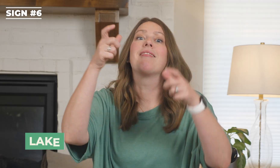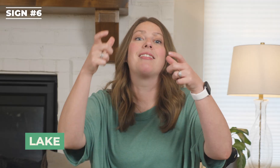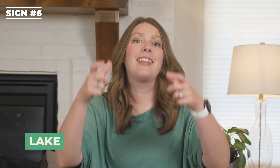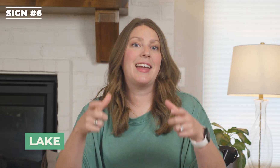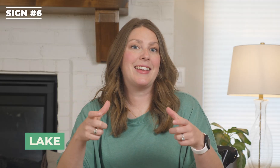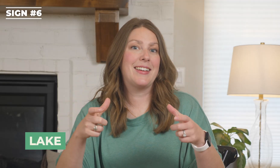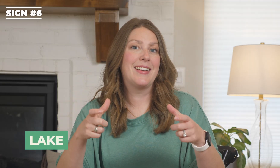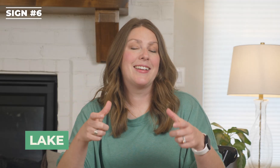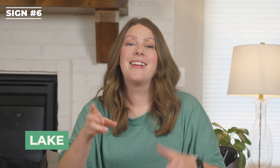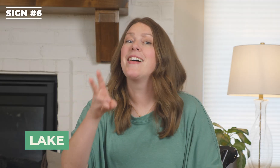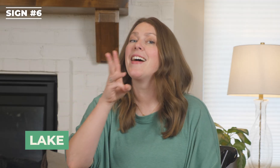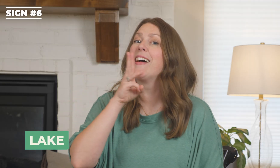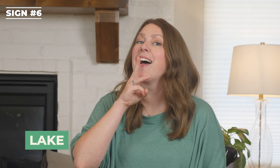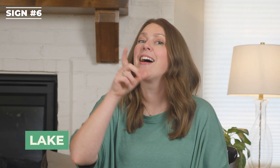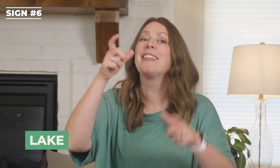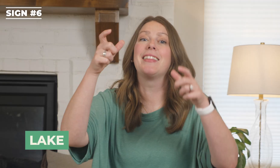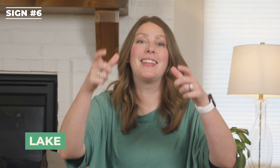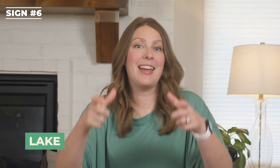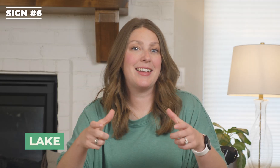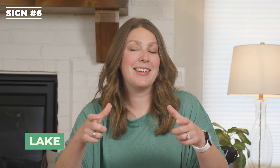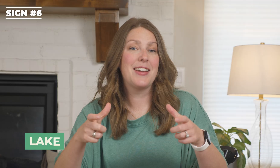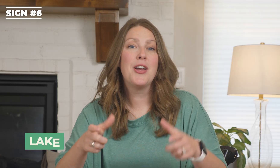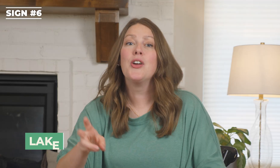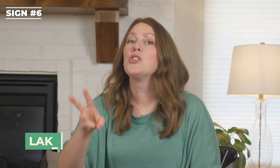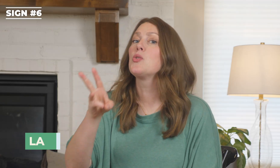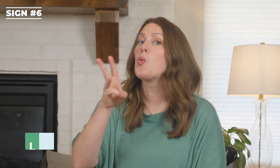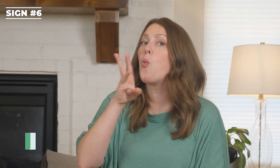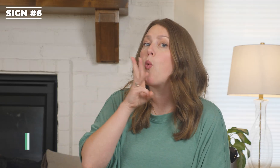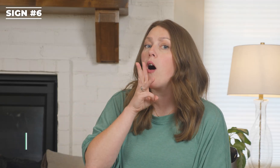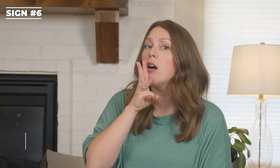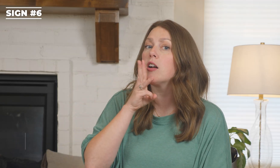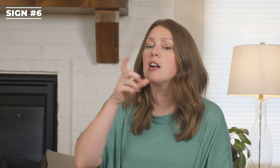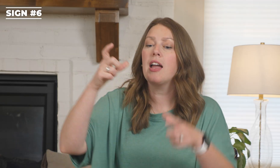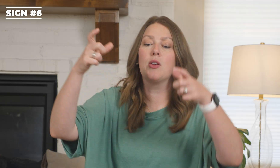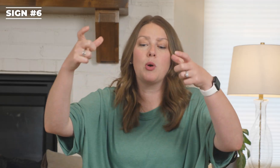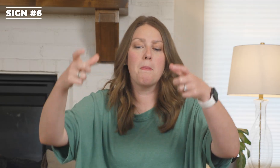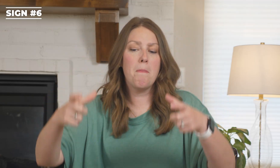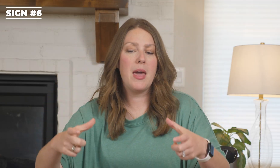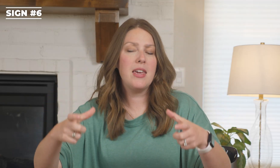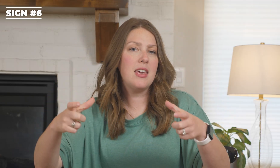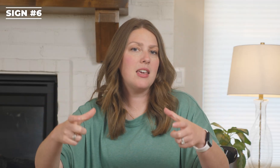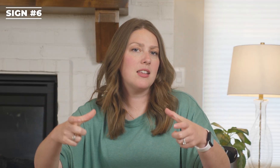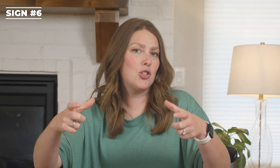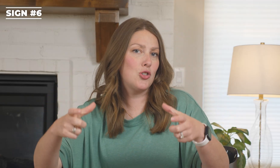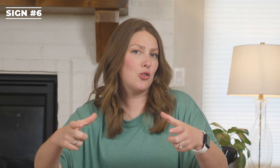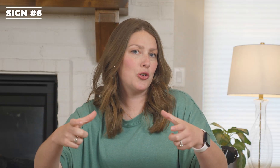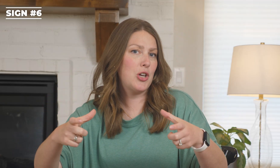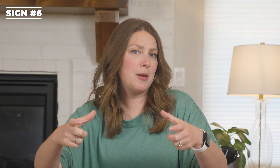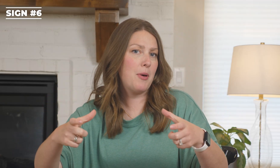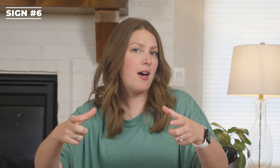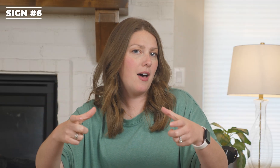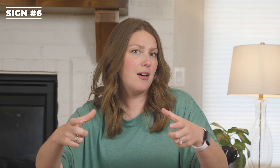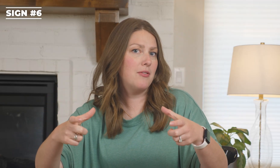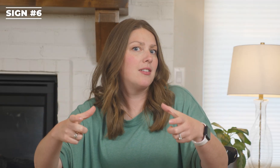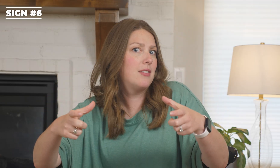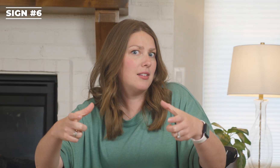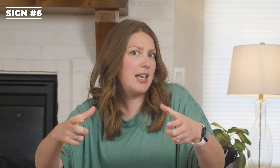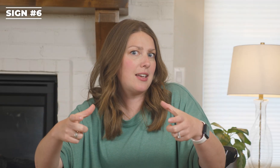Lake. Lake. So it's water. And then we're making this circle shape of the lake